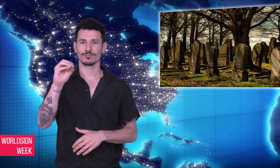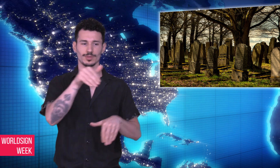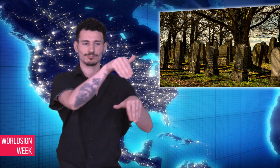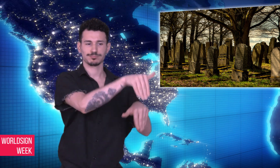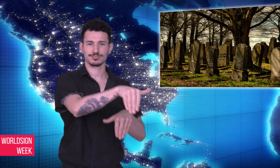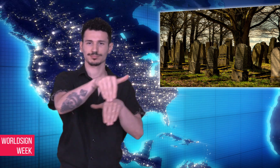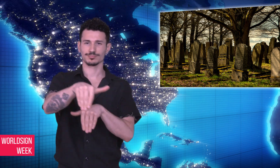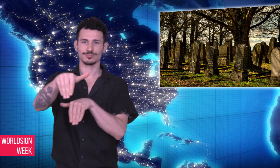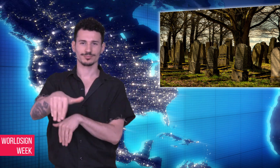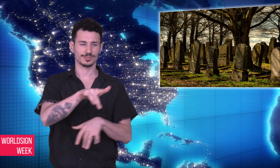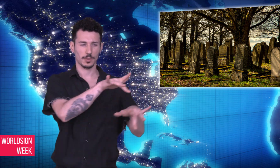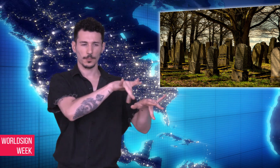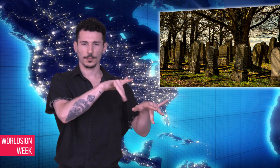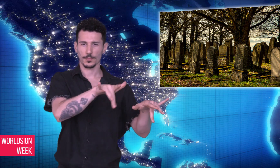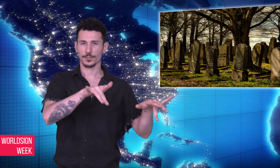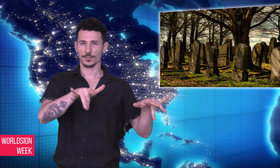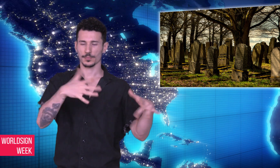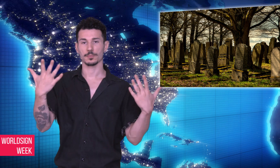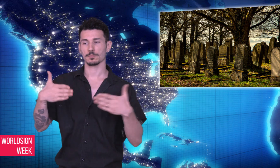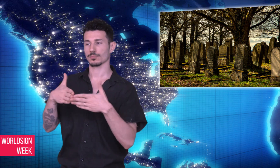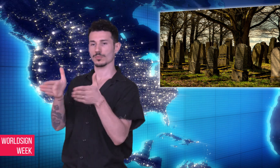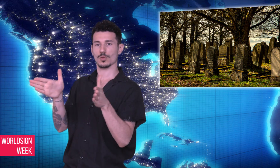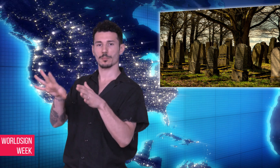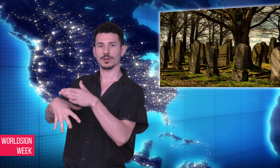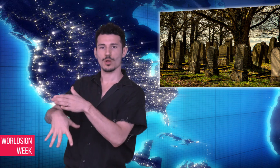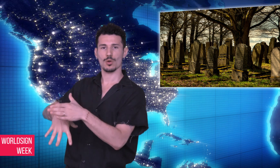requirement that buyers must be